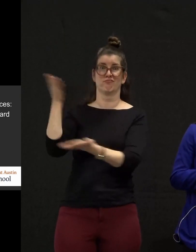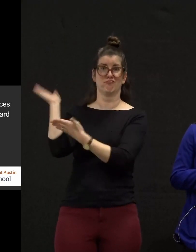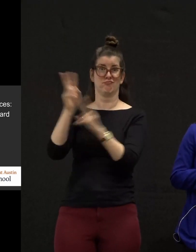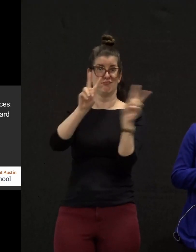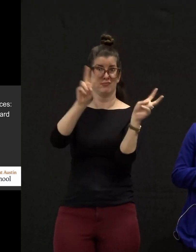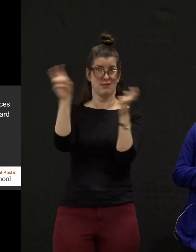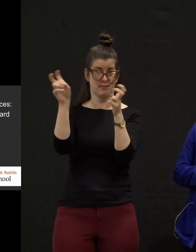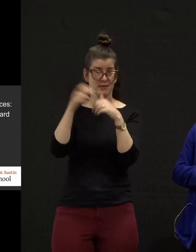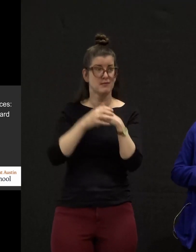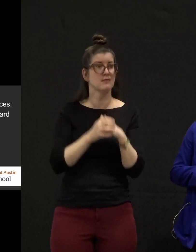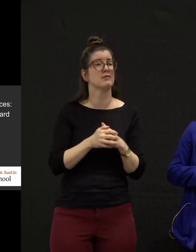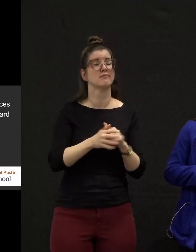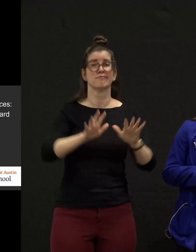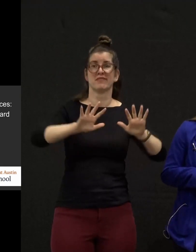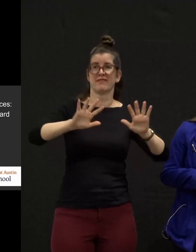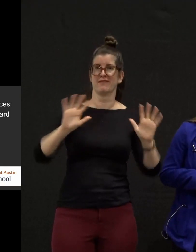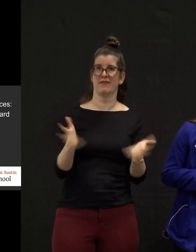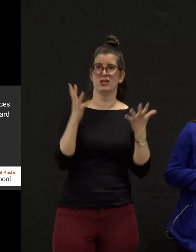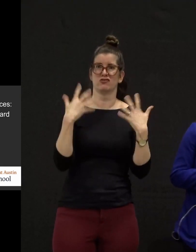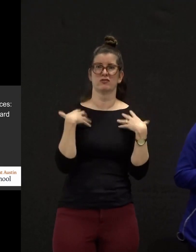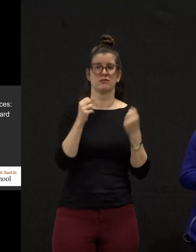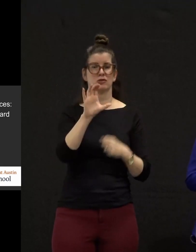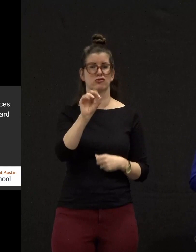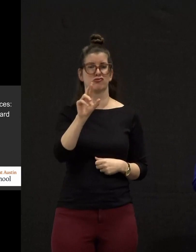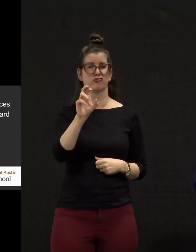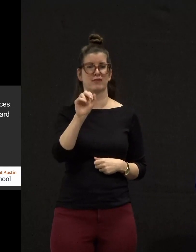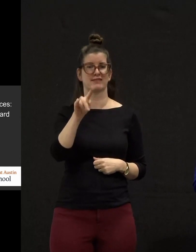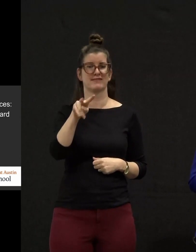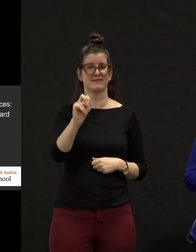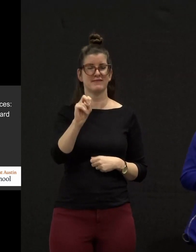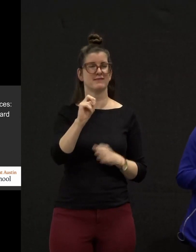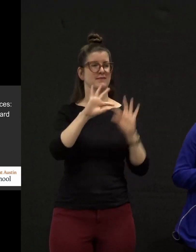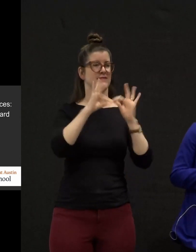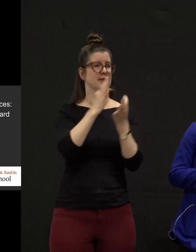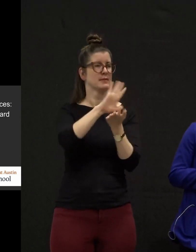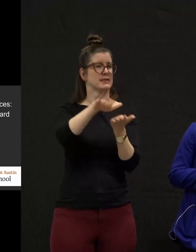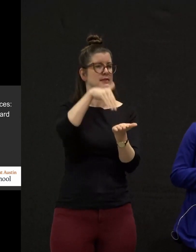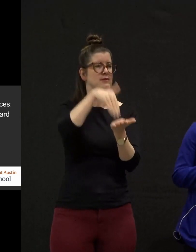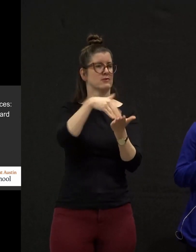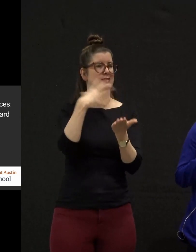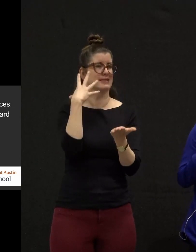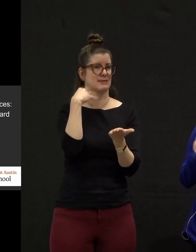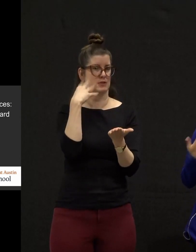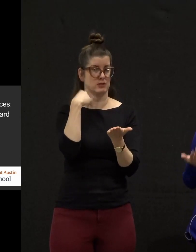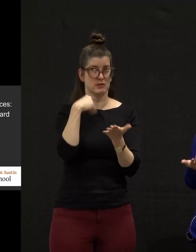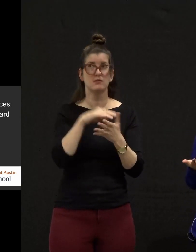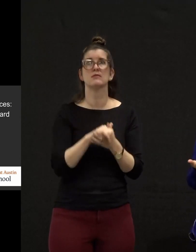of fostering corrective, family-centered experiences, which is ultimately